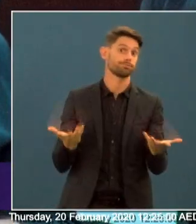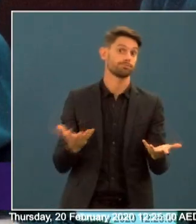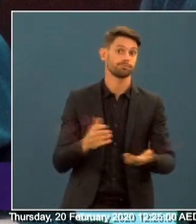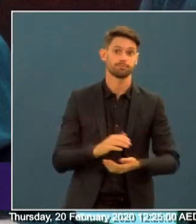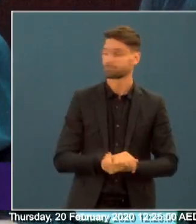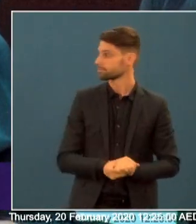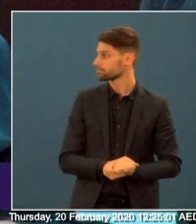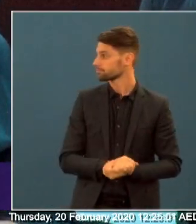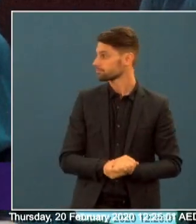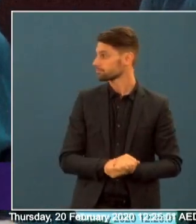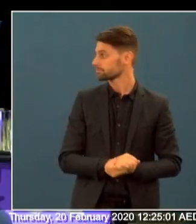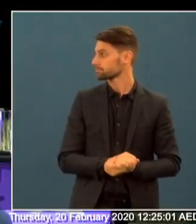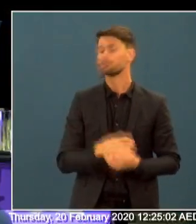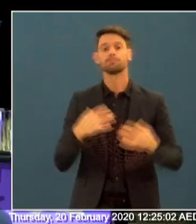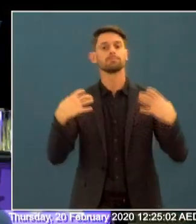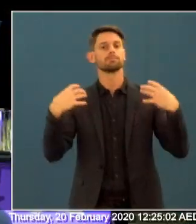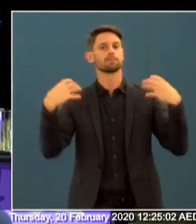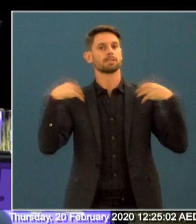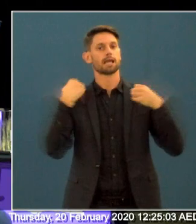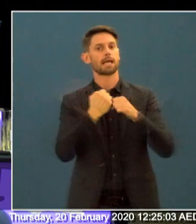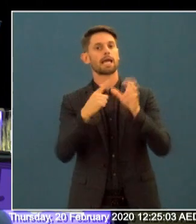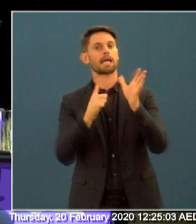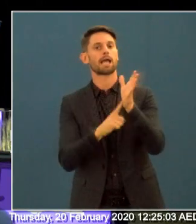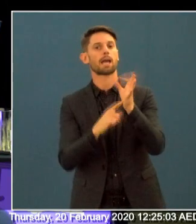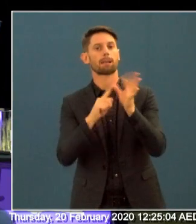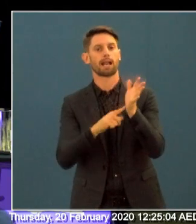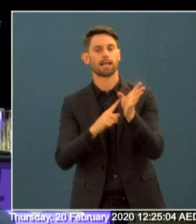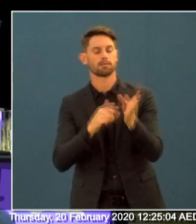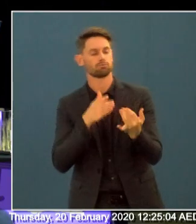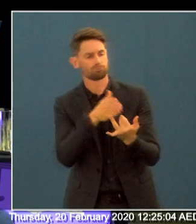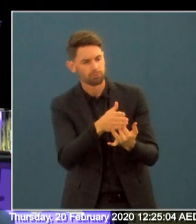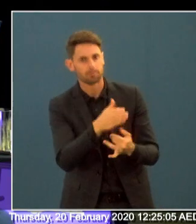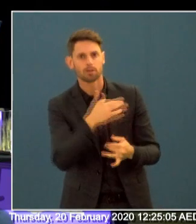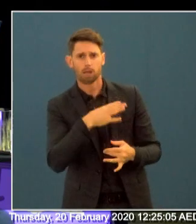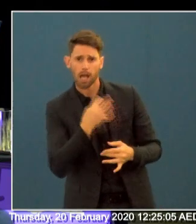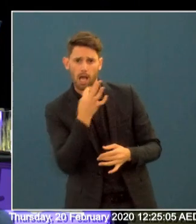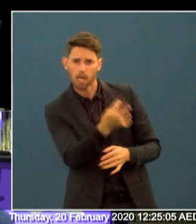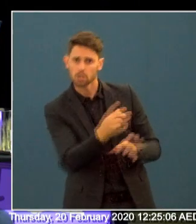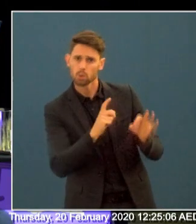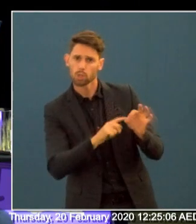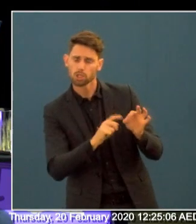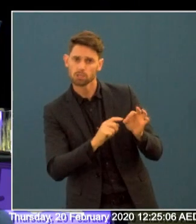Could I just ask a question about the degree to which that's also the disability overlay,